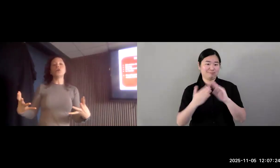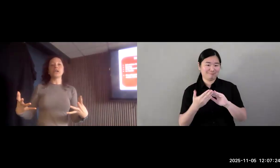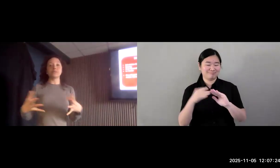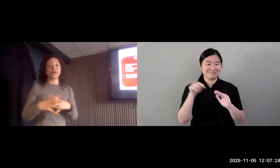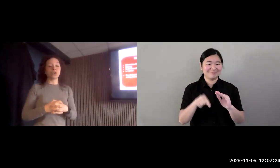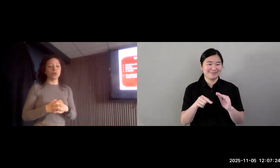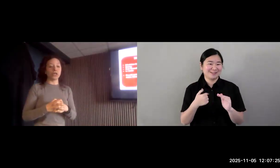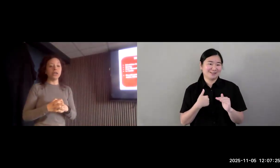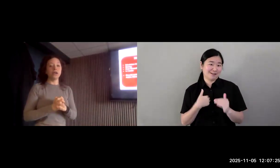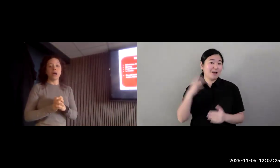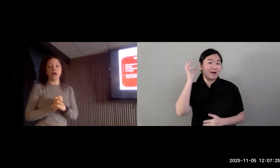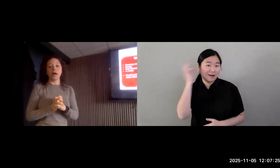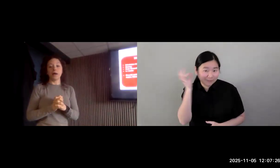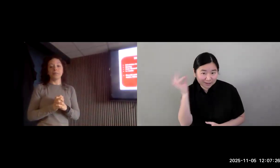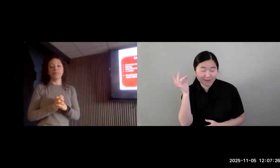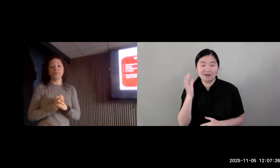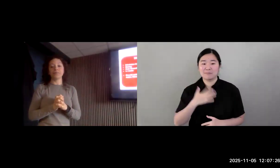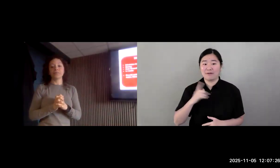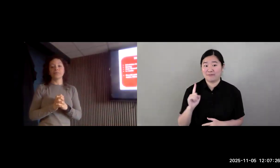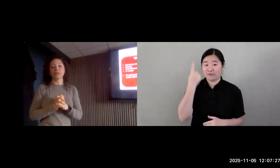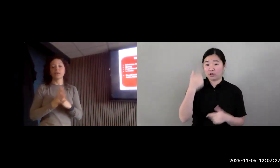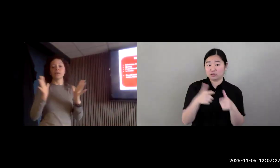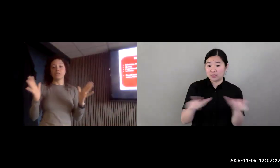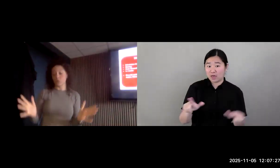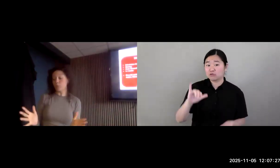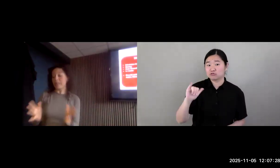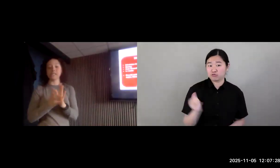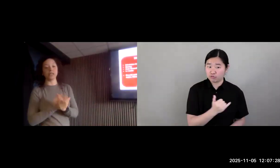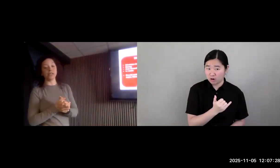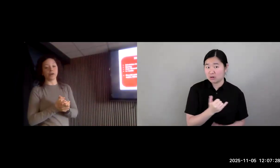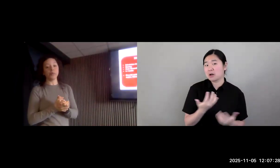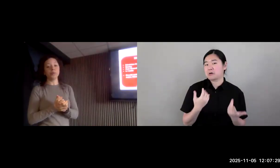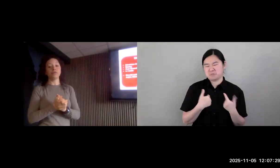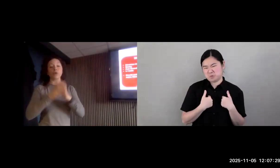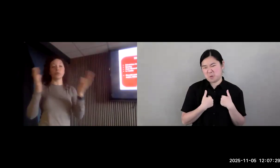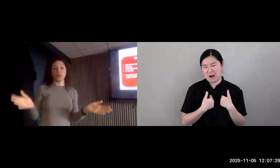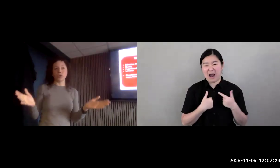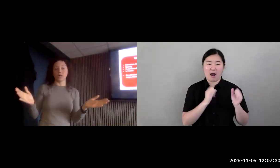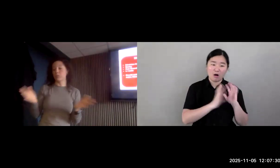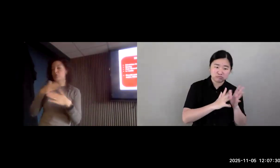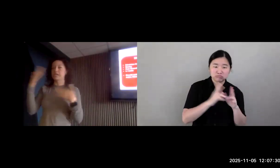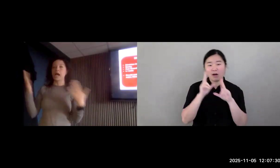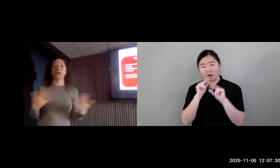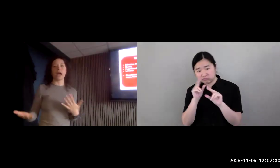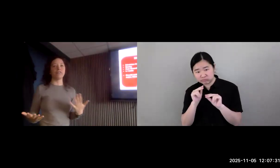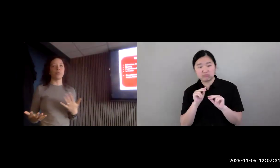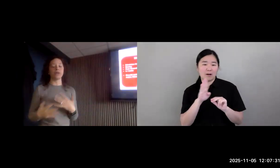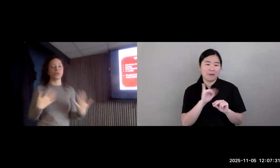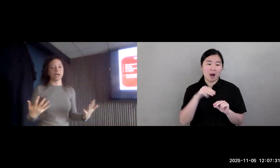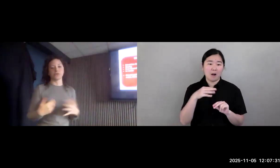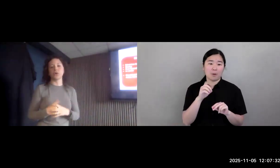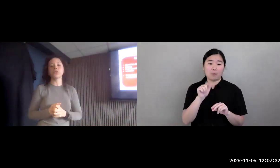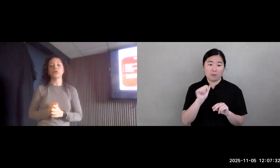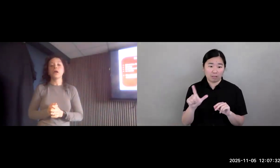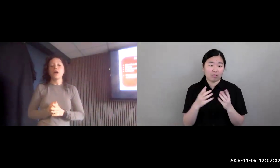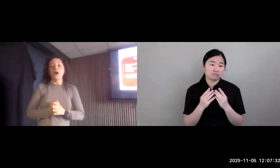The Kufur Qassem Deaf community is also Palestinian Arab from Kufur Qassem, which is an hour and a half away from Nazareth.